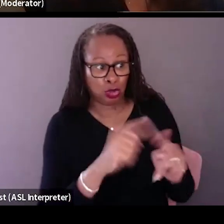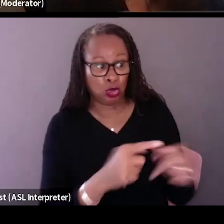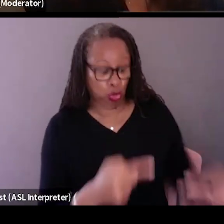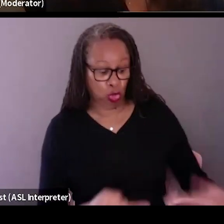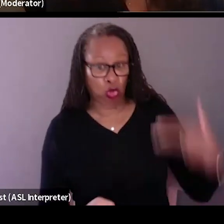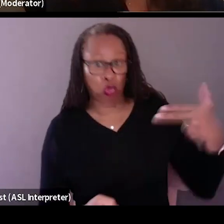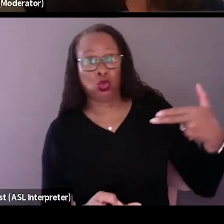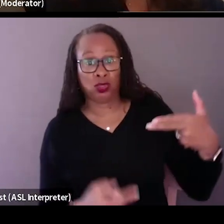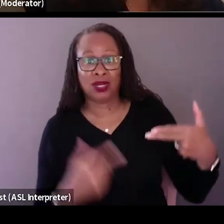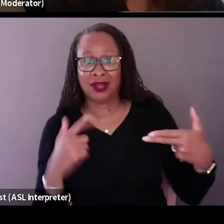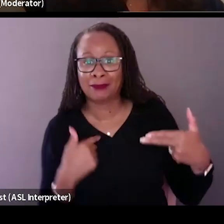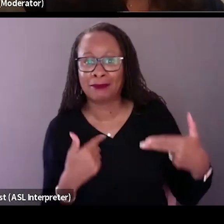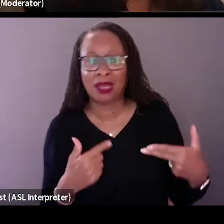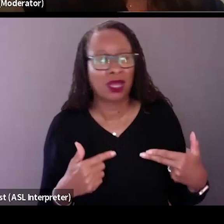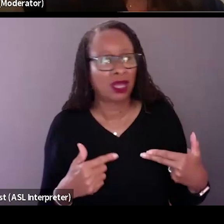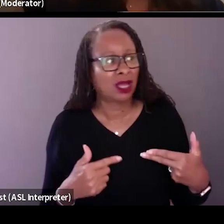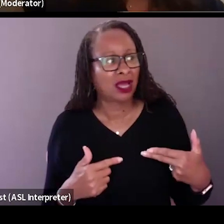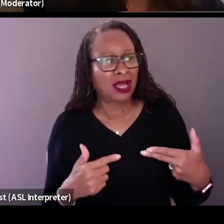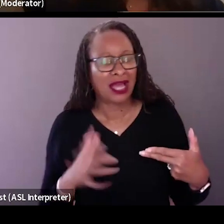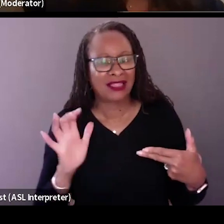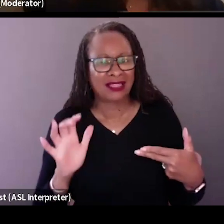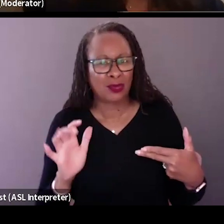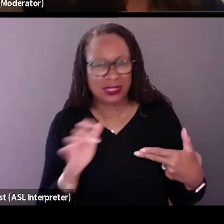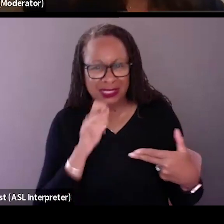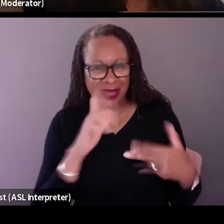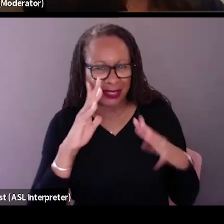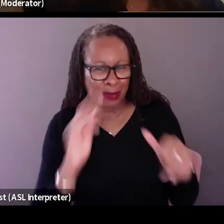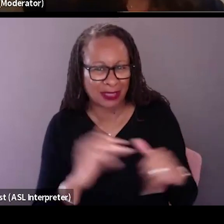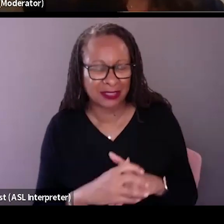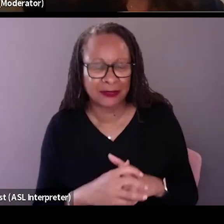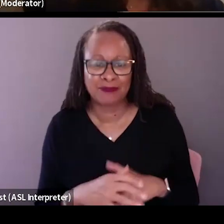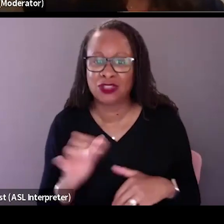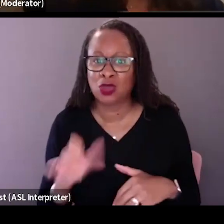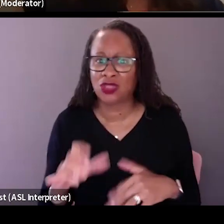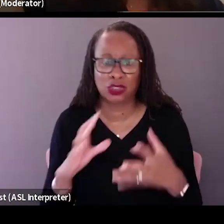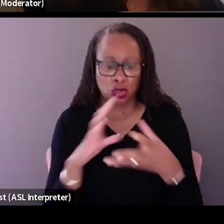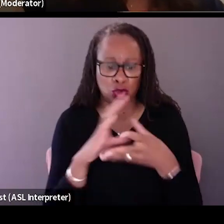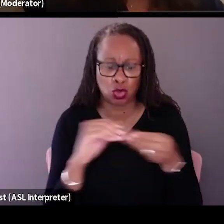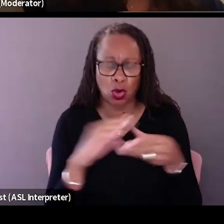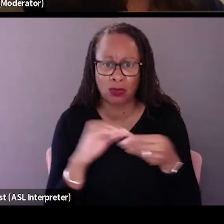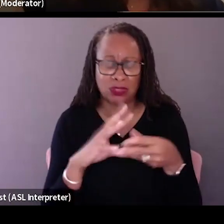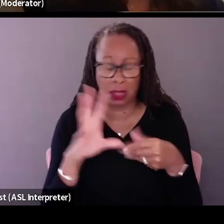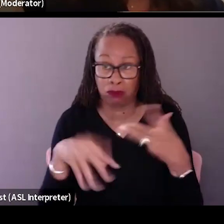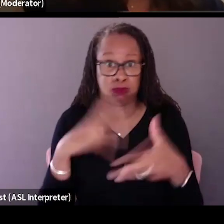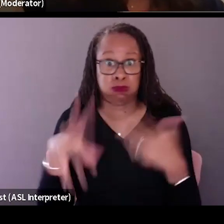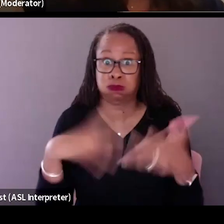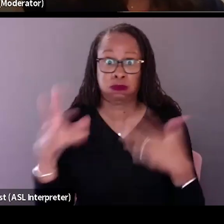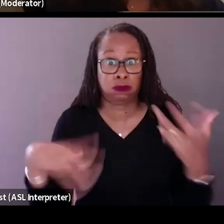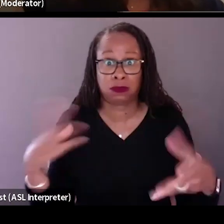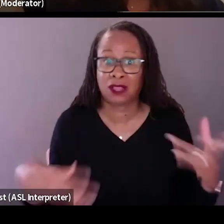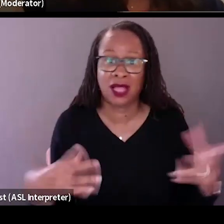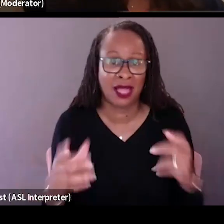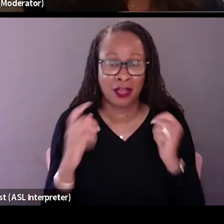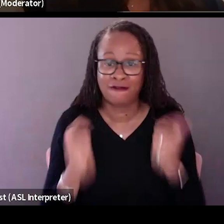But this story was very much unspooling and crazy fashion as you were making this docuseries.